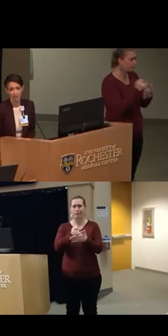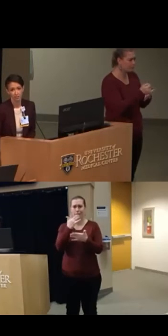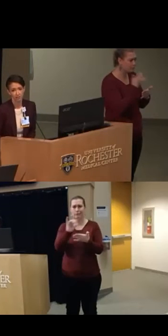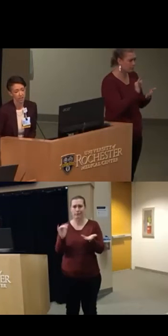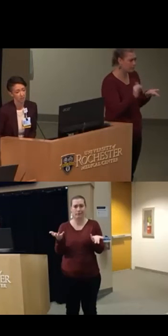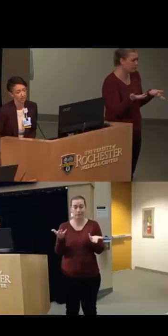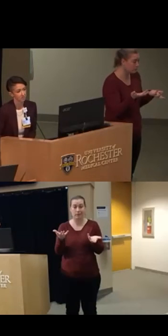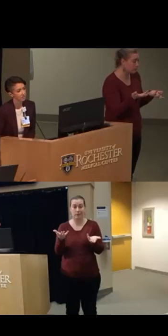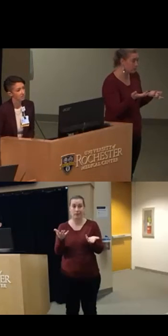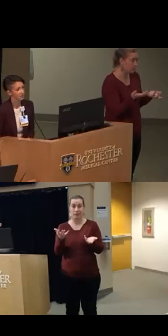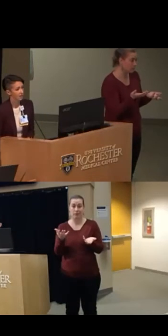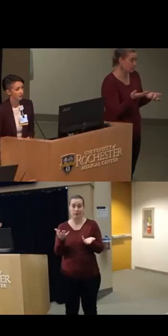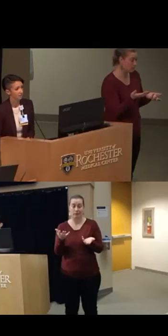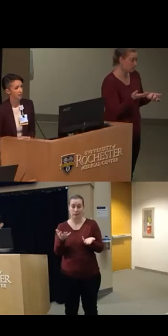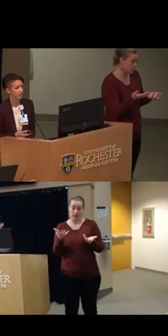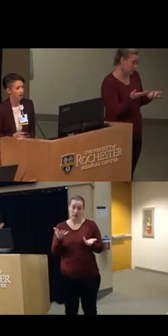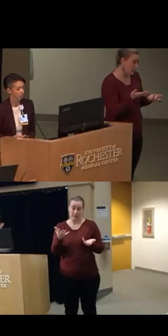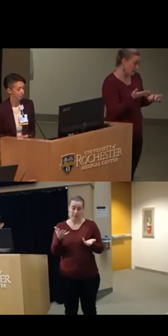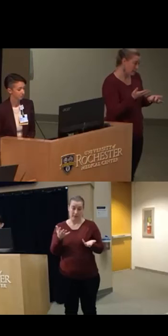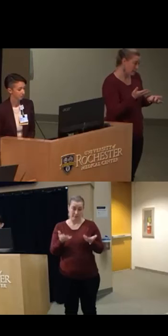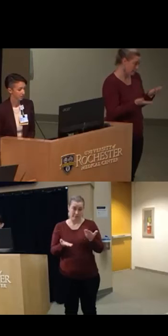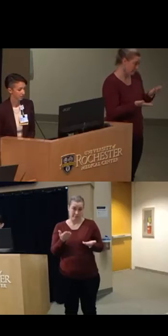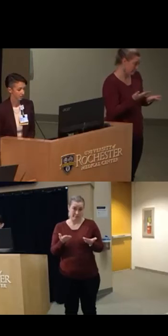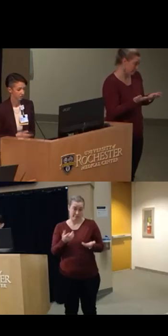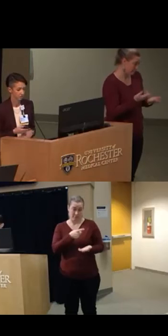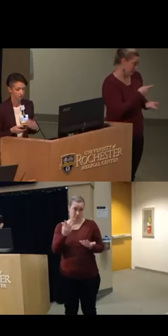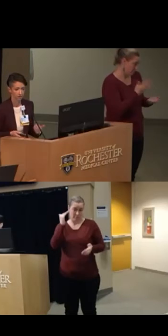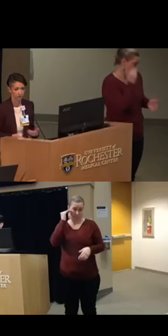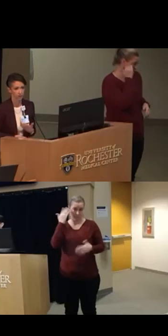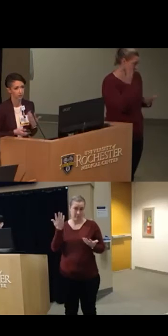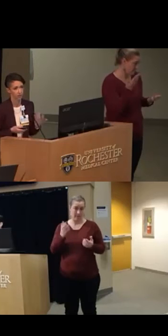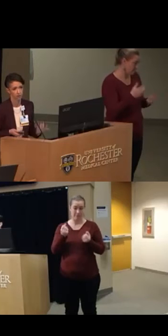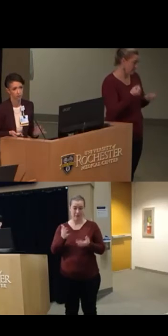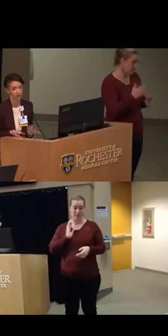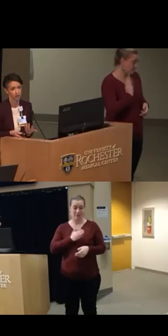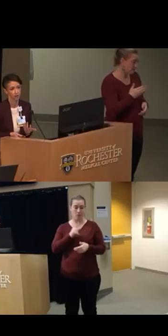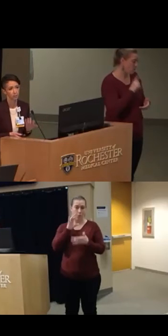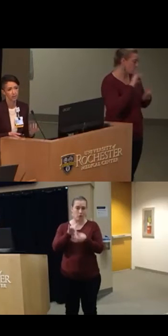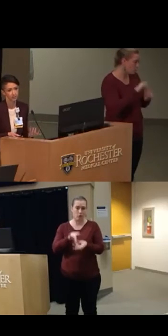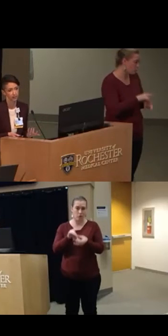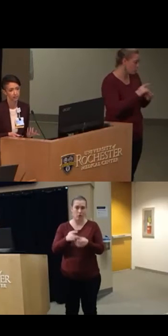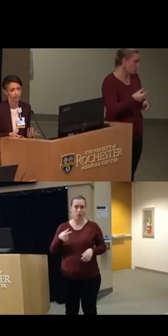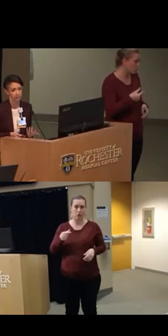you'll be familiar with them it's a lot of our um grounding skills and psycho education normalizing